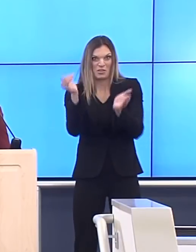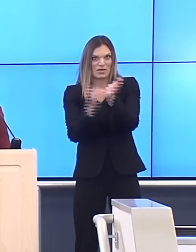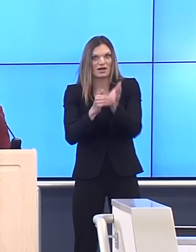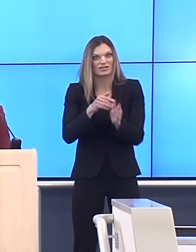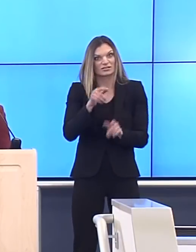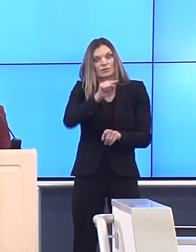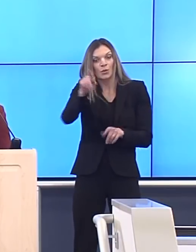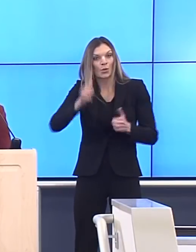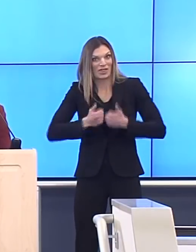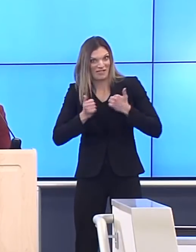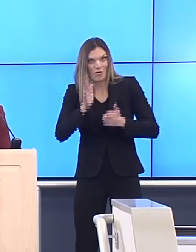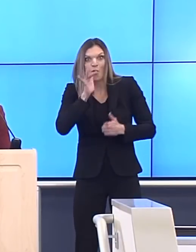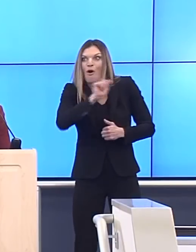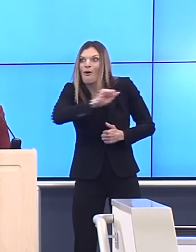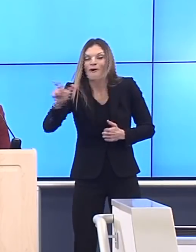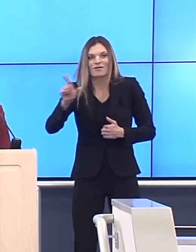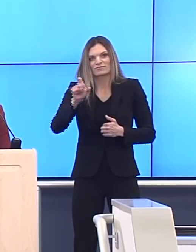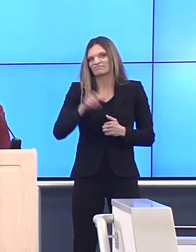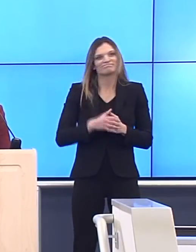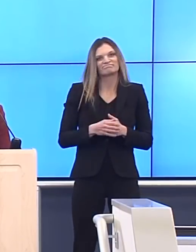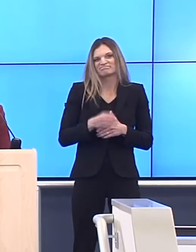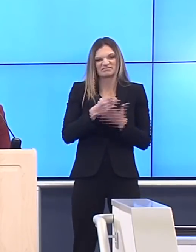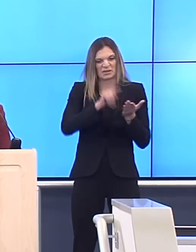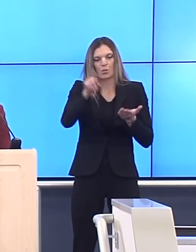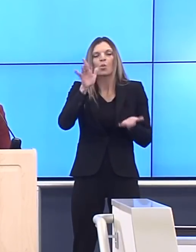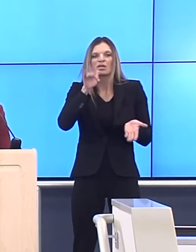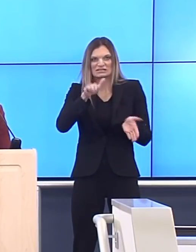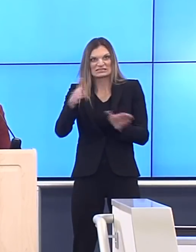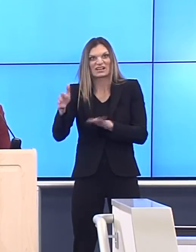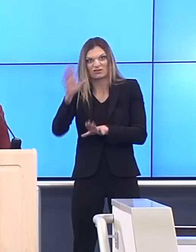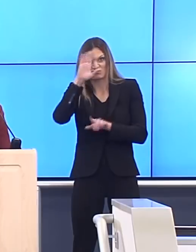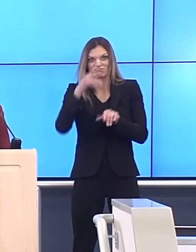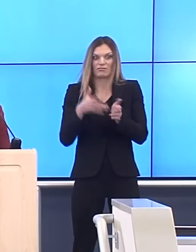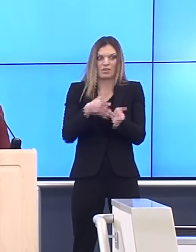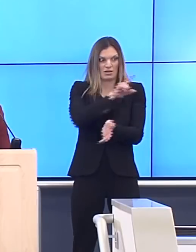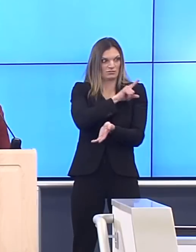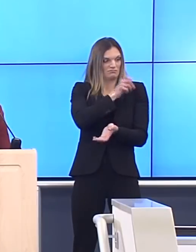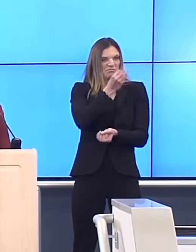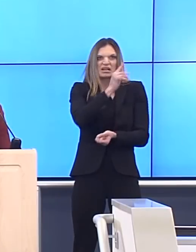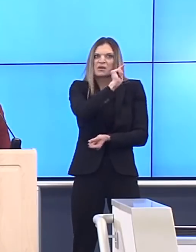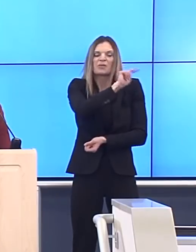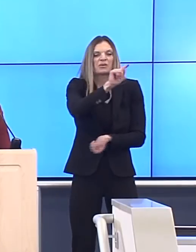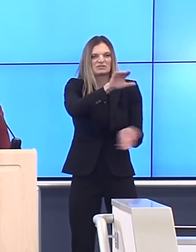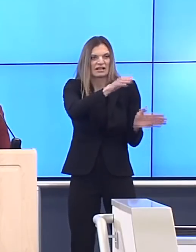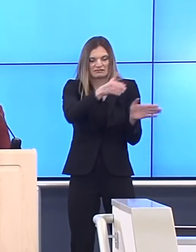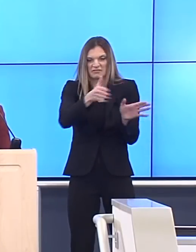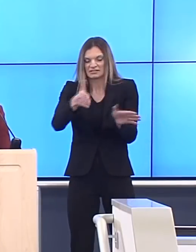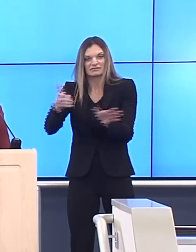THOSE CASES WILL NOT BEAT THIS VIRUS. THEY WILL DIE. IN THE